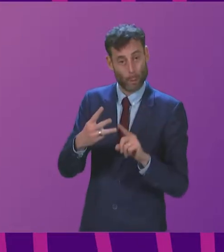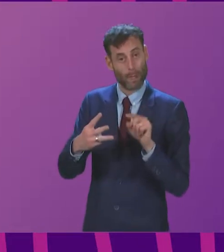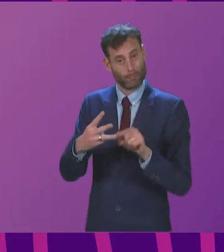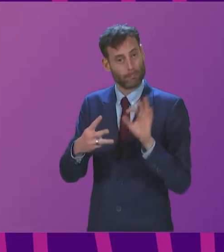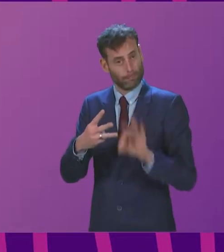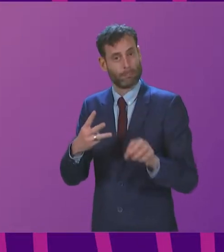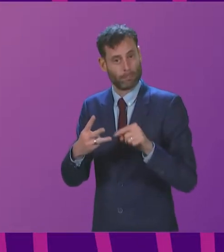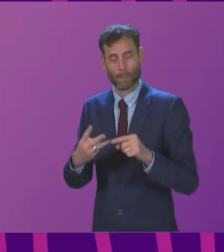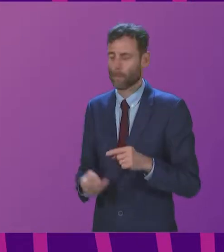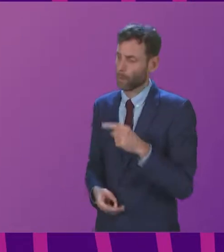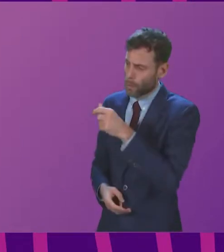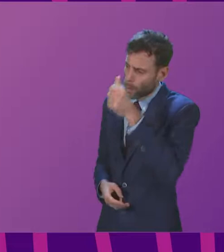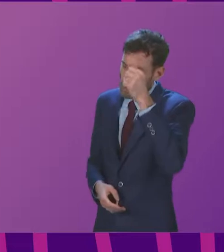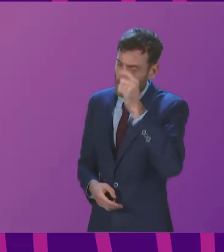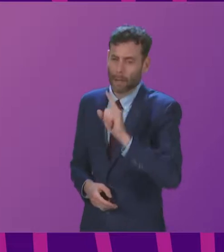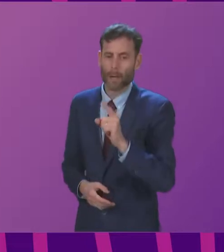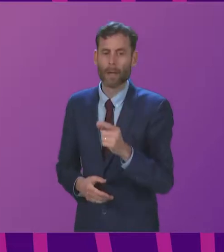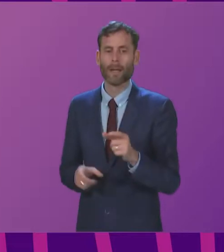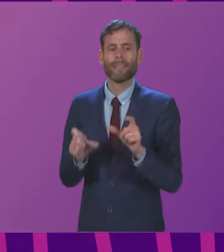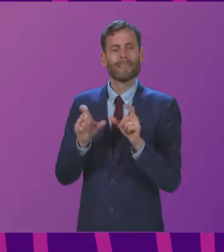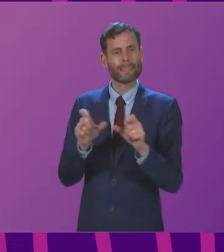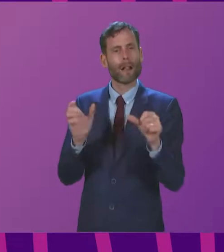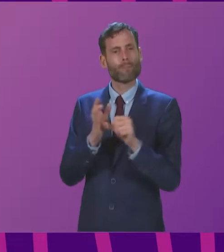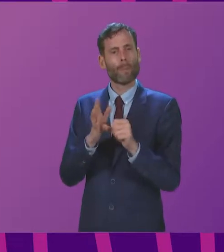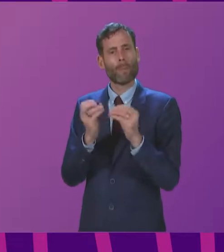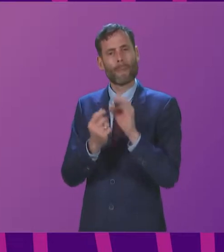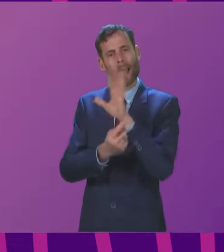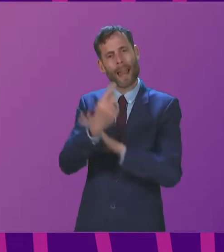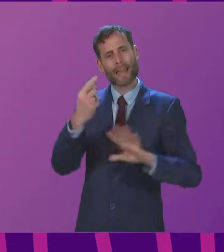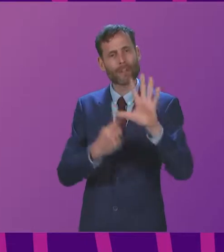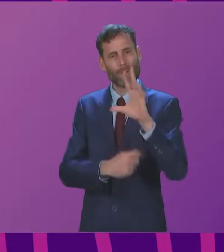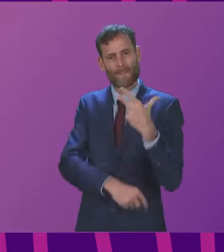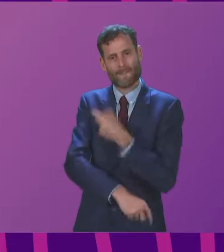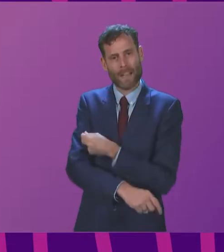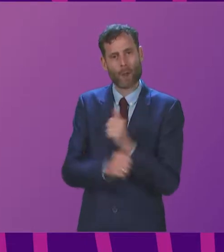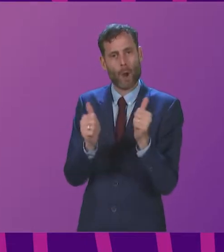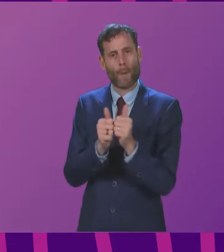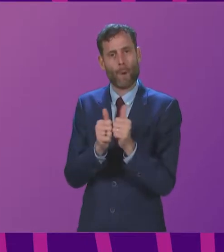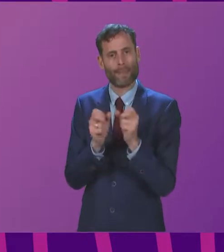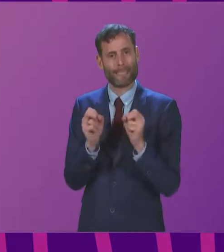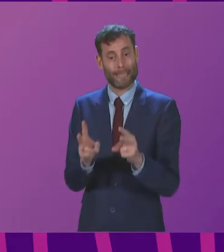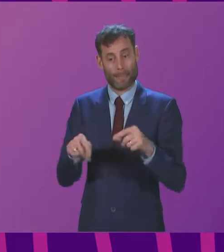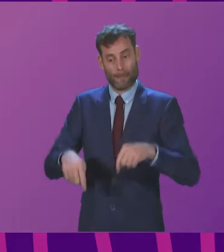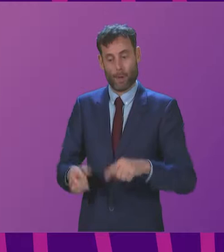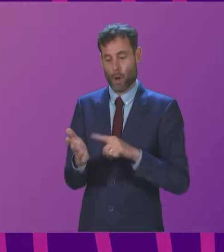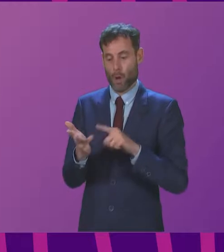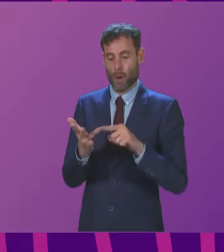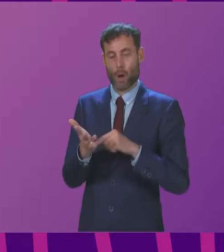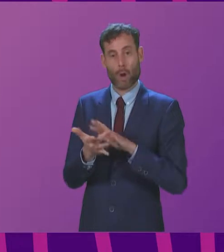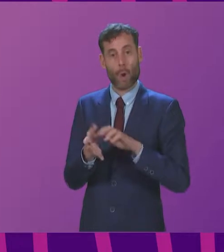Is the First Minister aware that there is still a persistent problem with the national vaccination appointments system and how it operates in Lothian? I first contacted health authorities